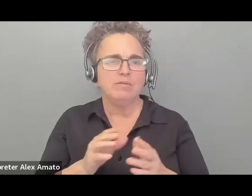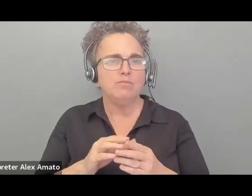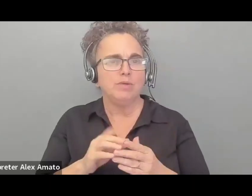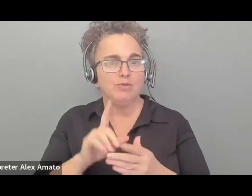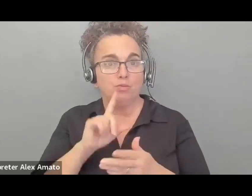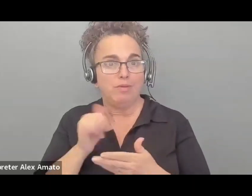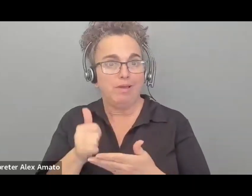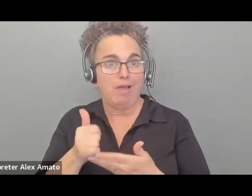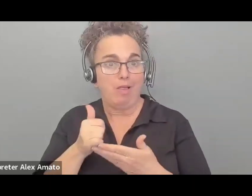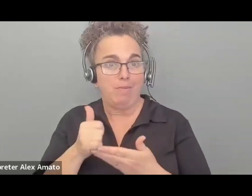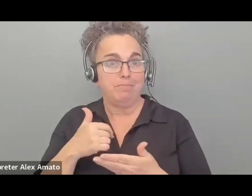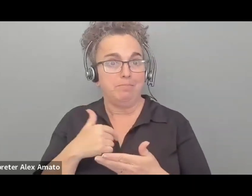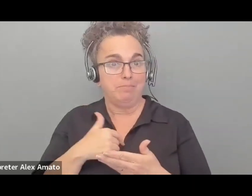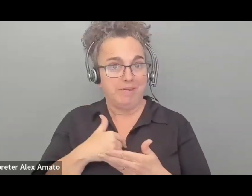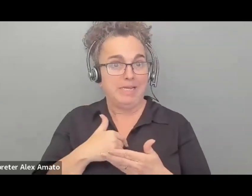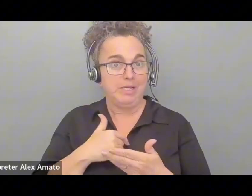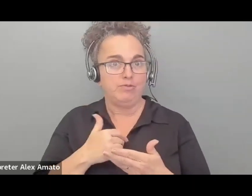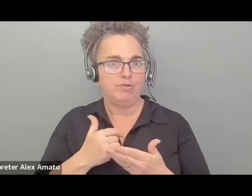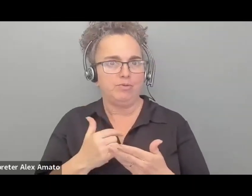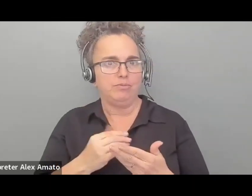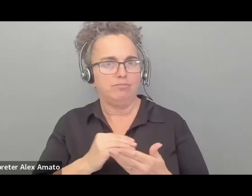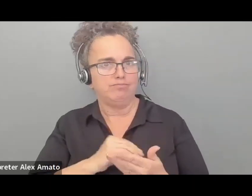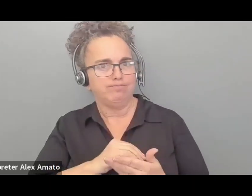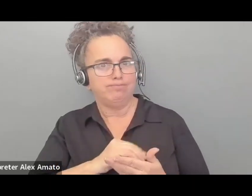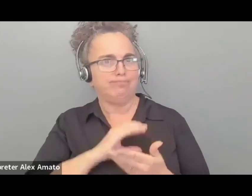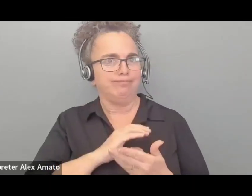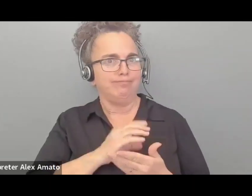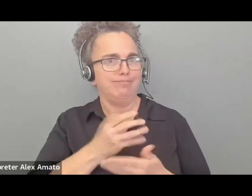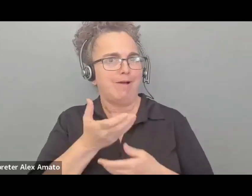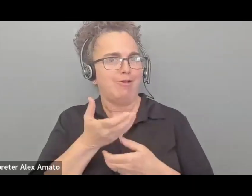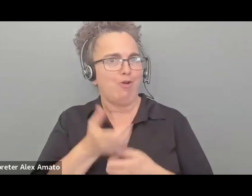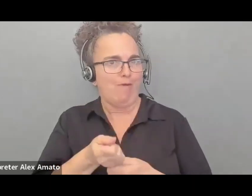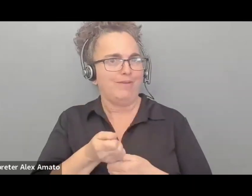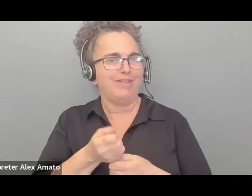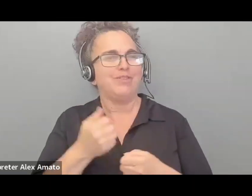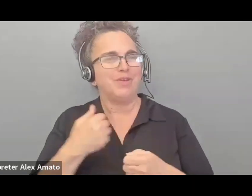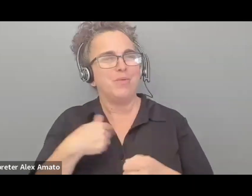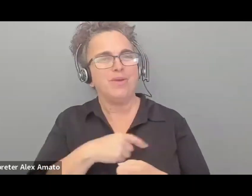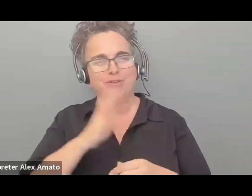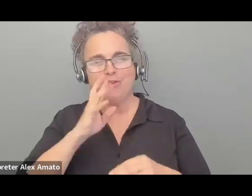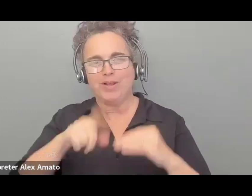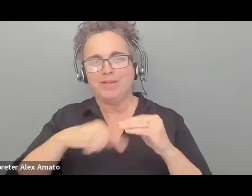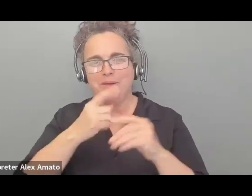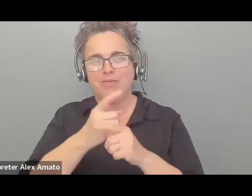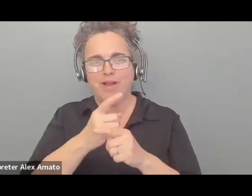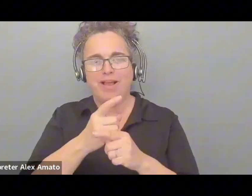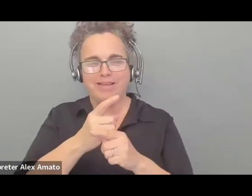and build that confidence that we kind of have talked about around applying some of your methods